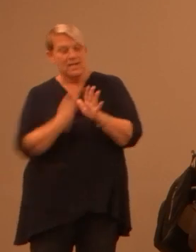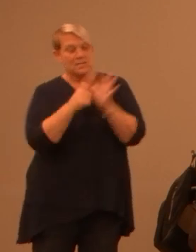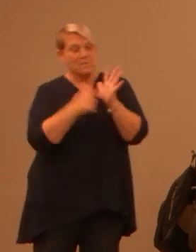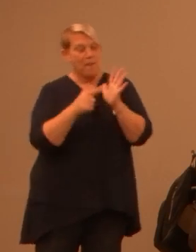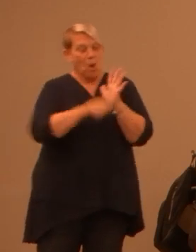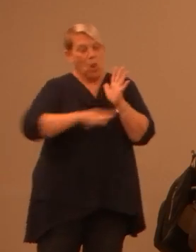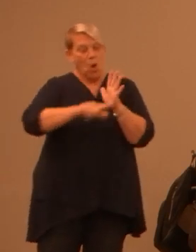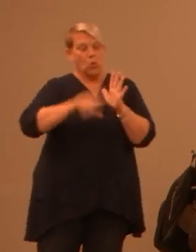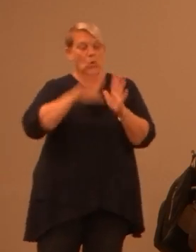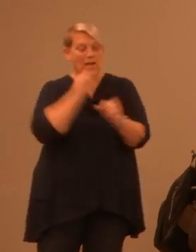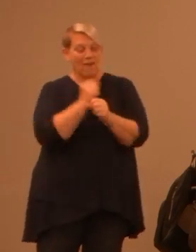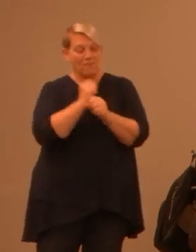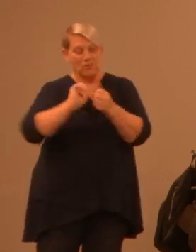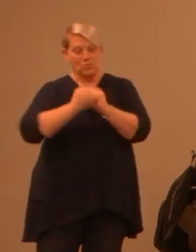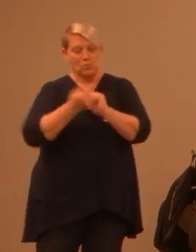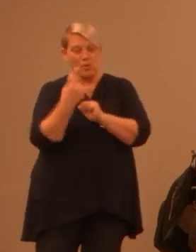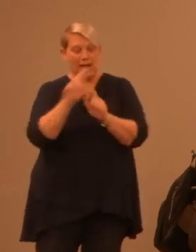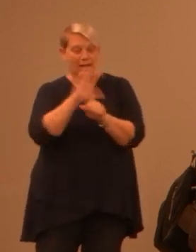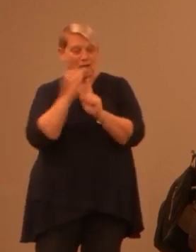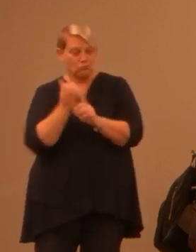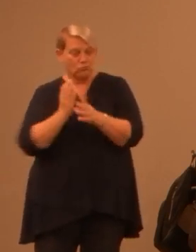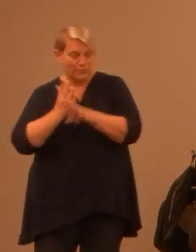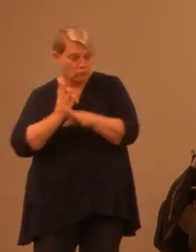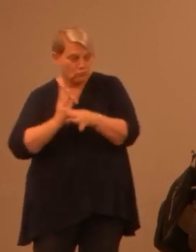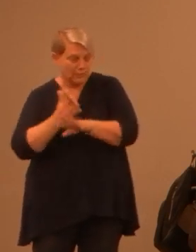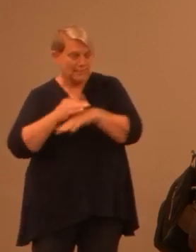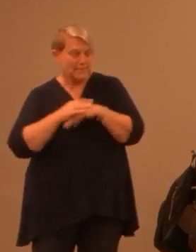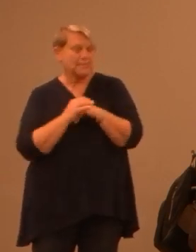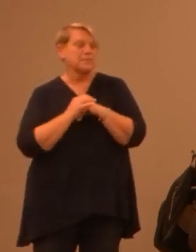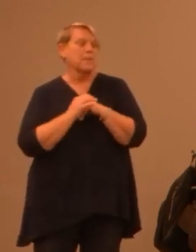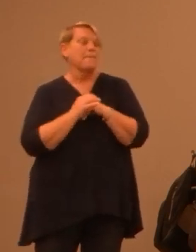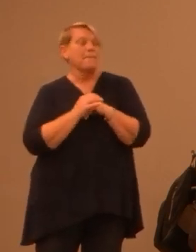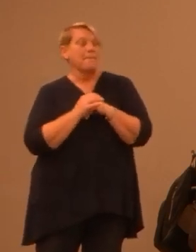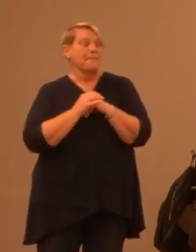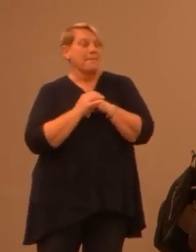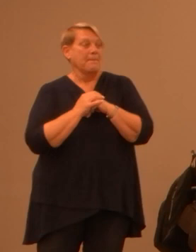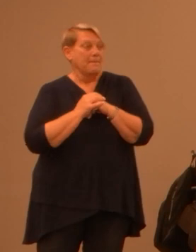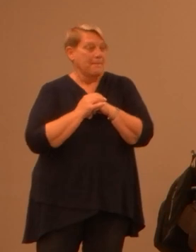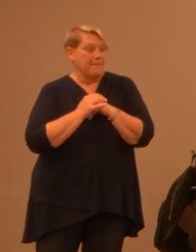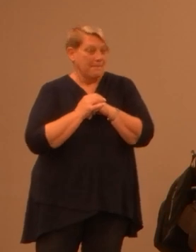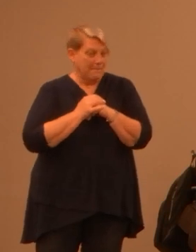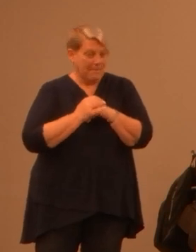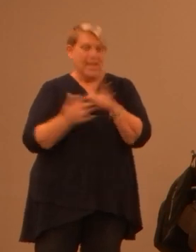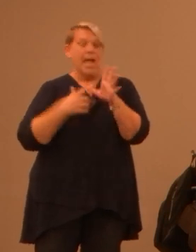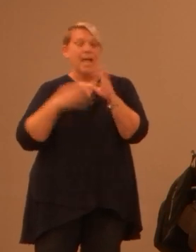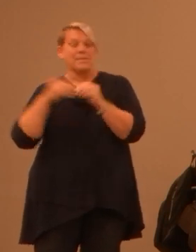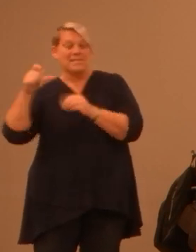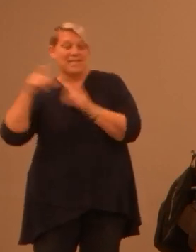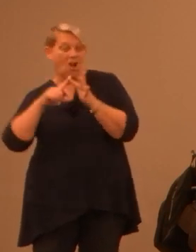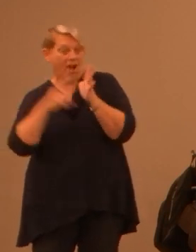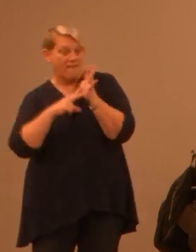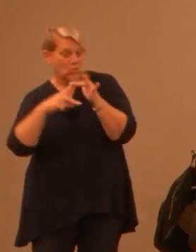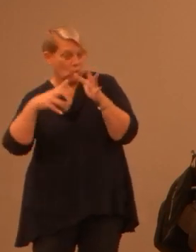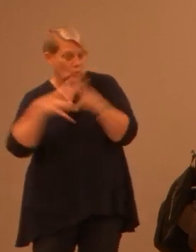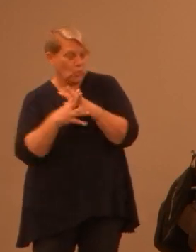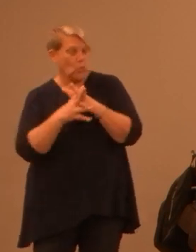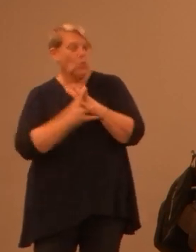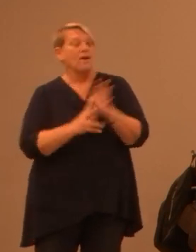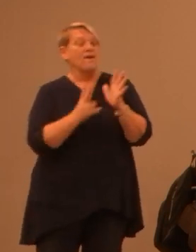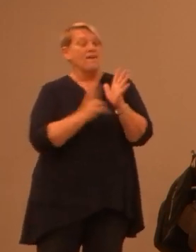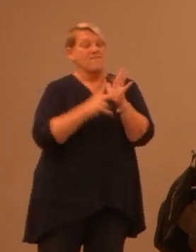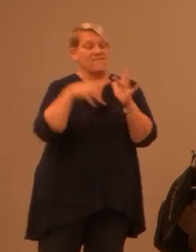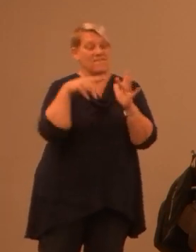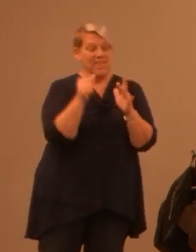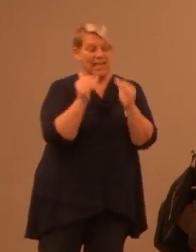Sport and Cultural industries, ABC iView, the Victorian Equal Opportunity and